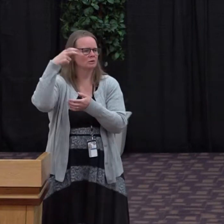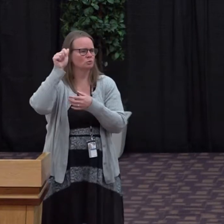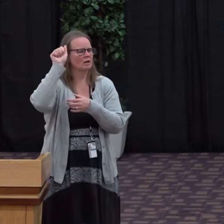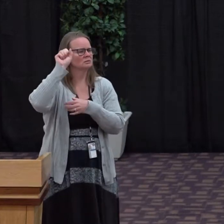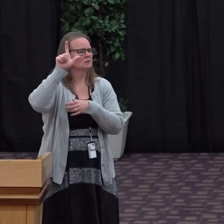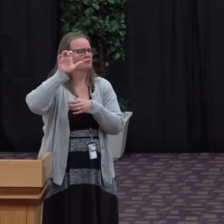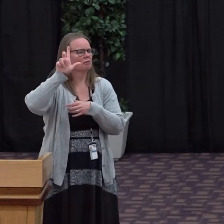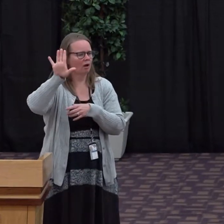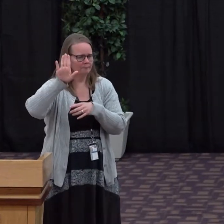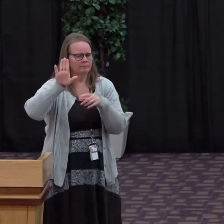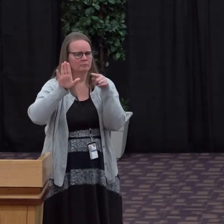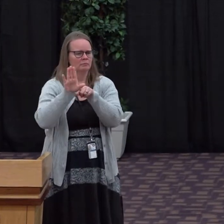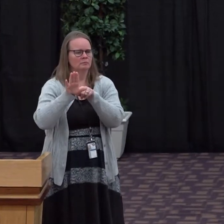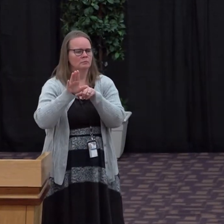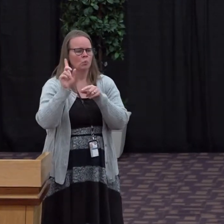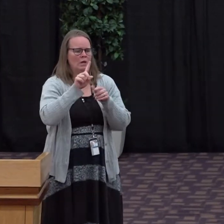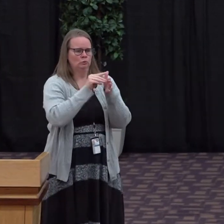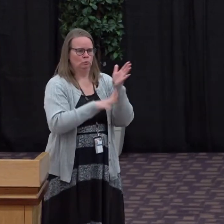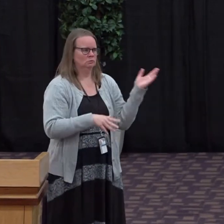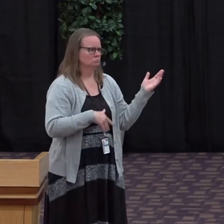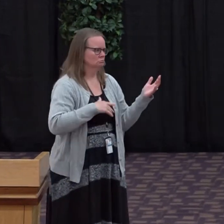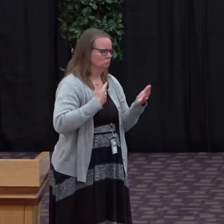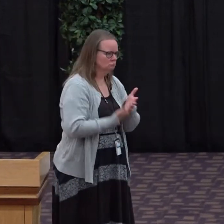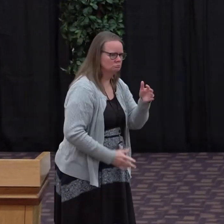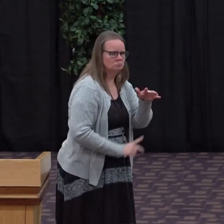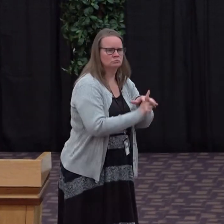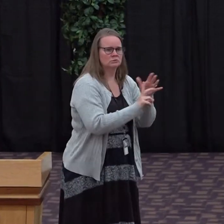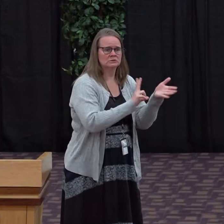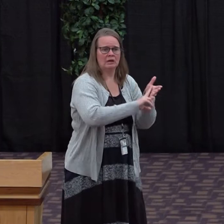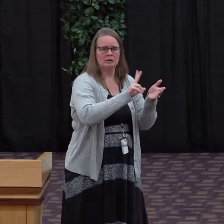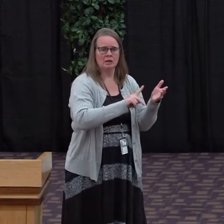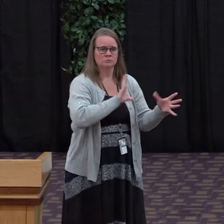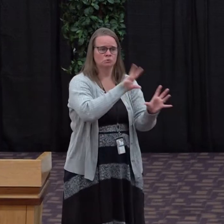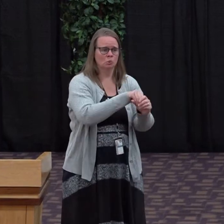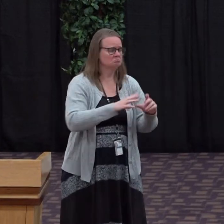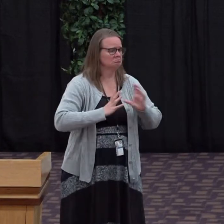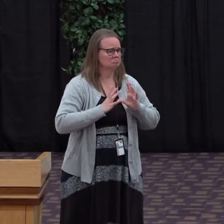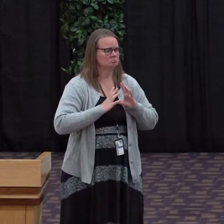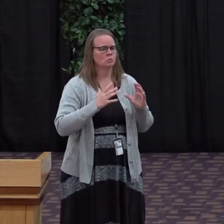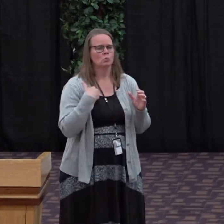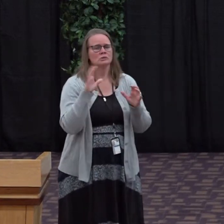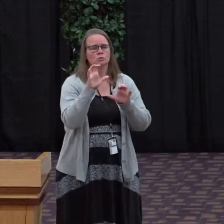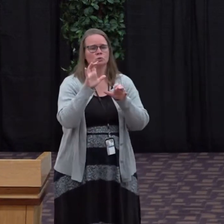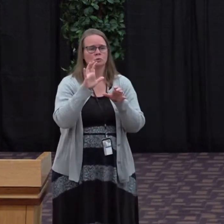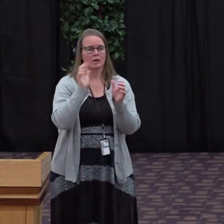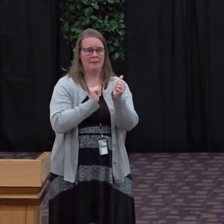We had elementary, middle school, and high school ASL Clubs. So the students could come, sign up to participate.